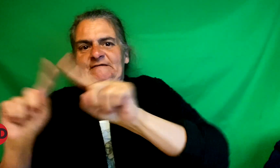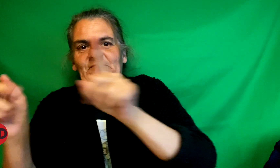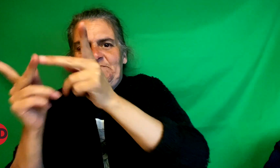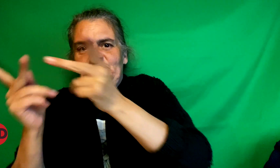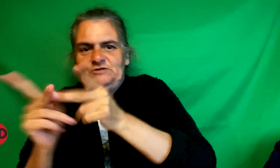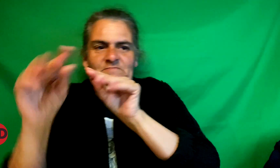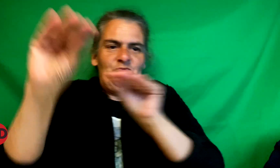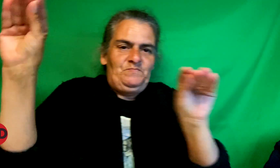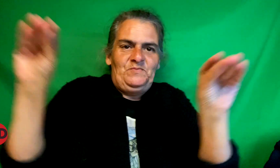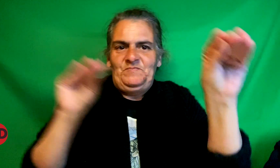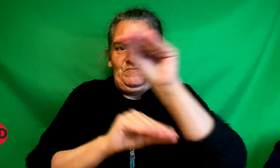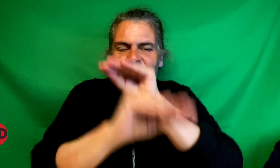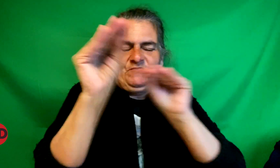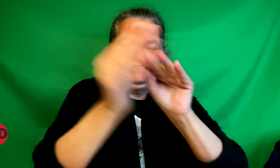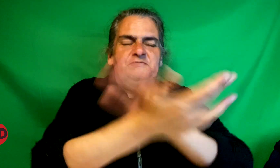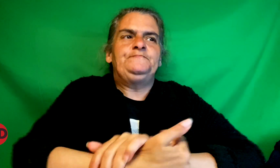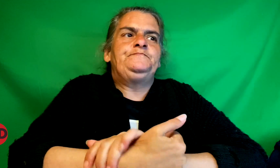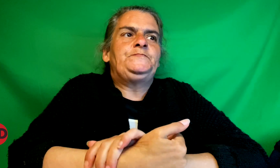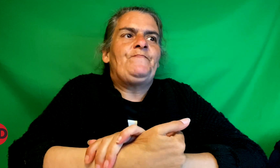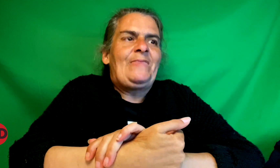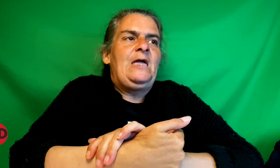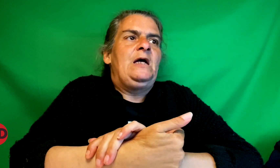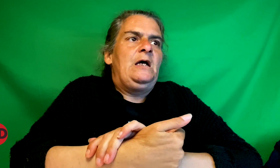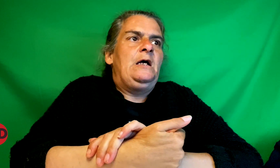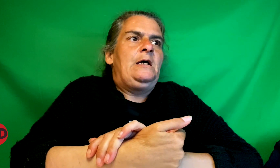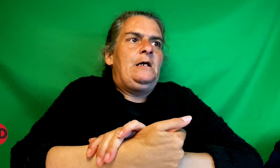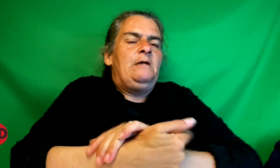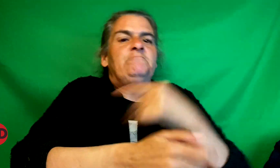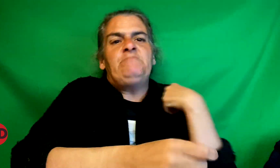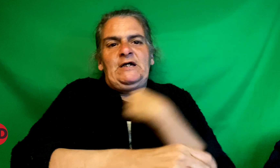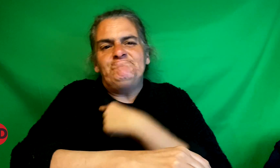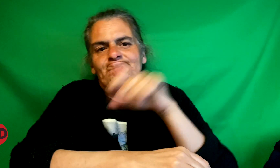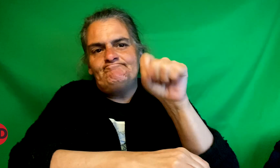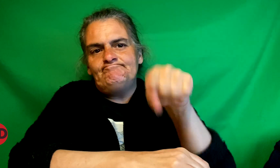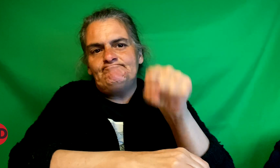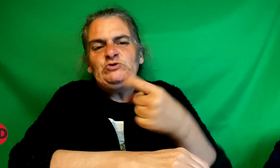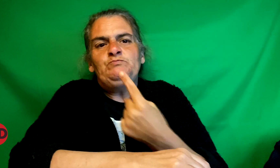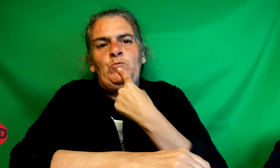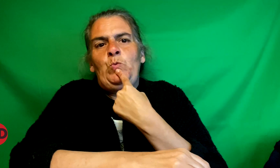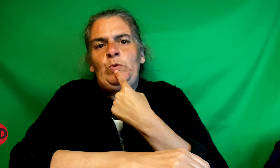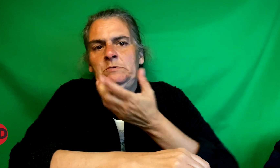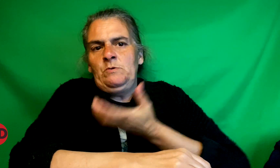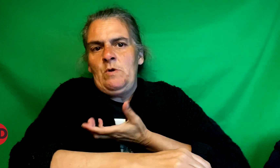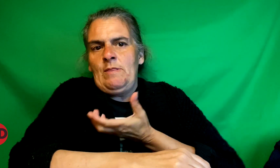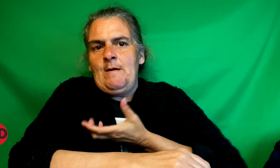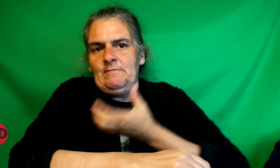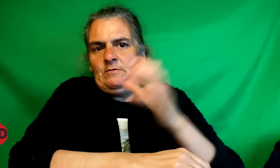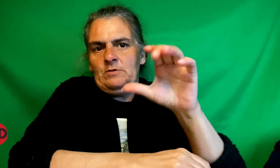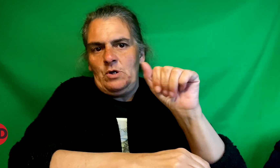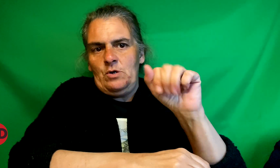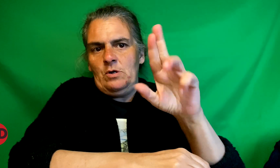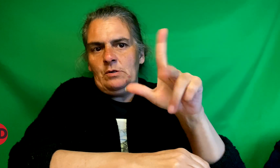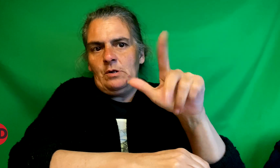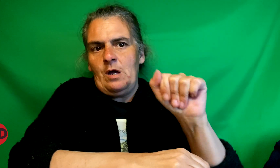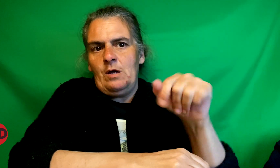going to different positions... We are, indeed disappointed that